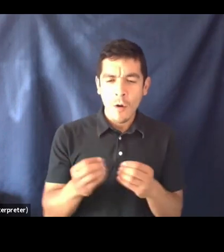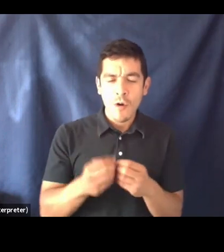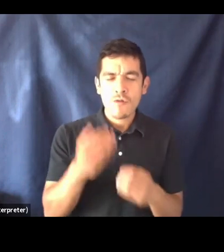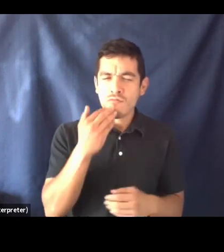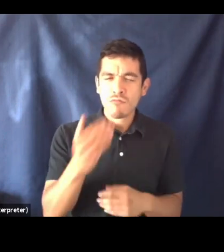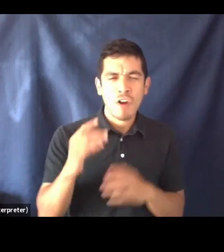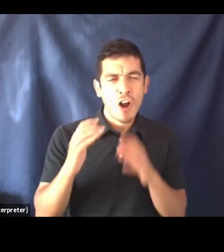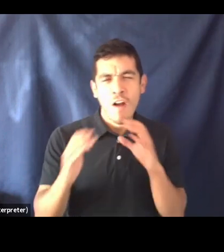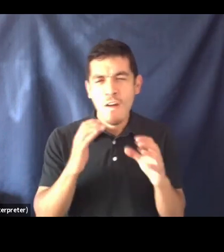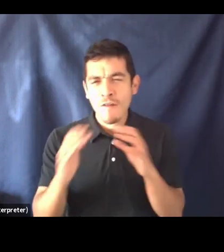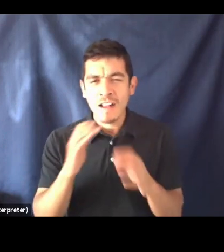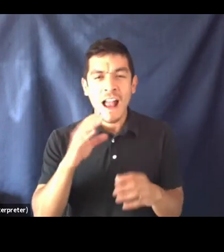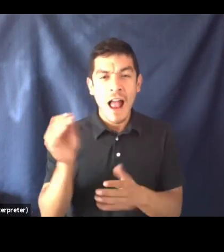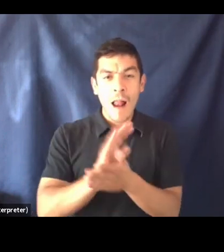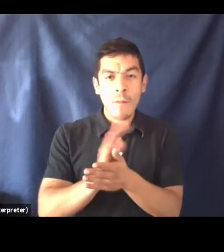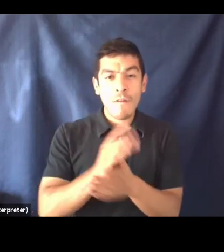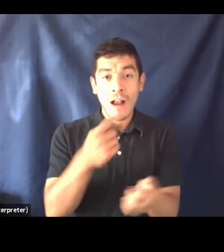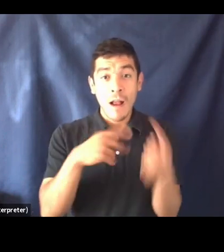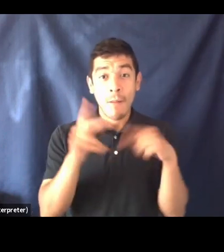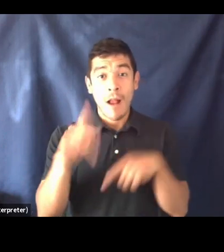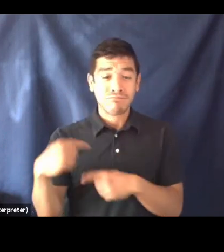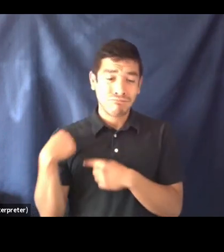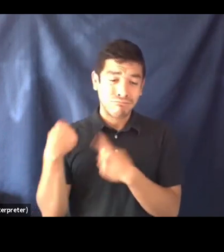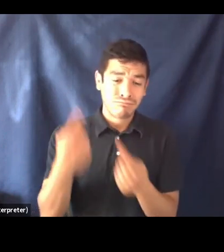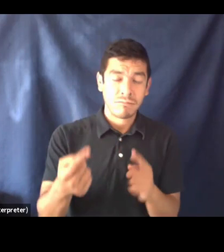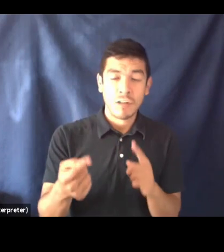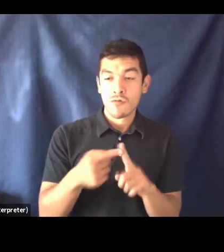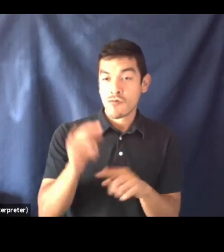to the end of January. So to find out more,